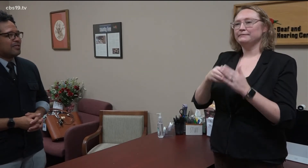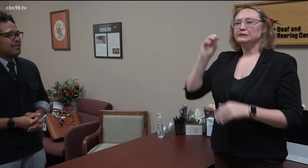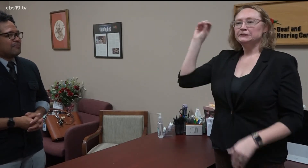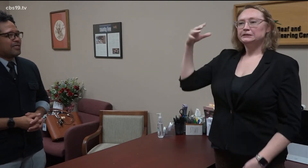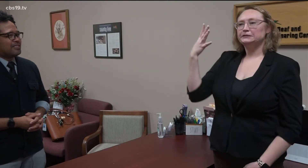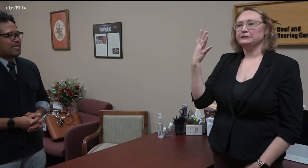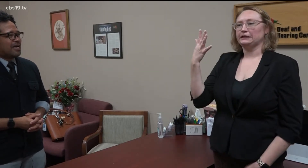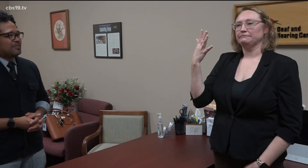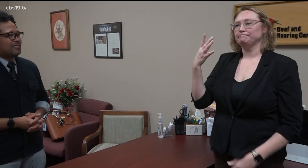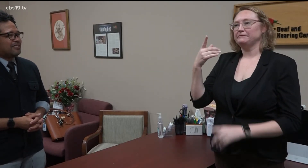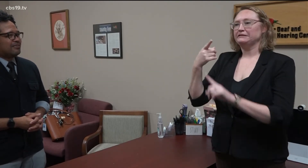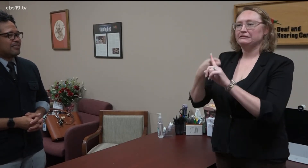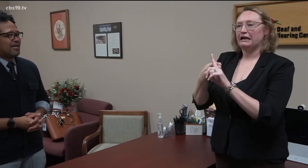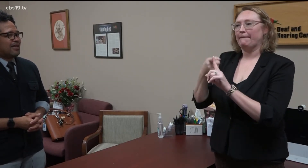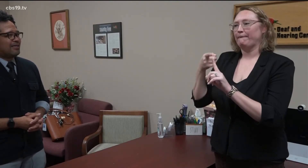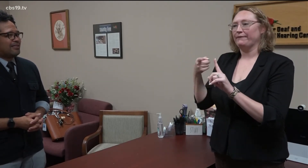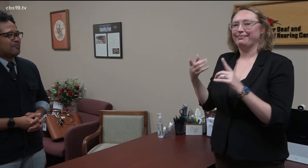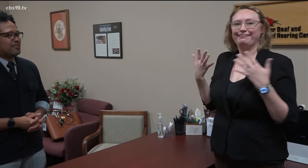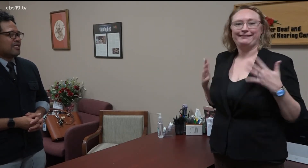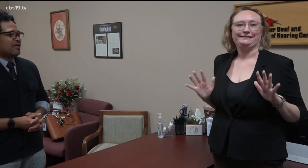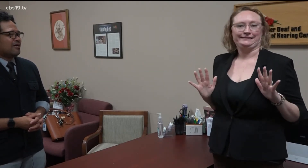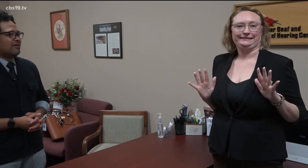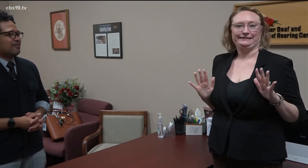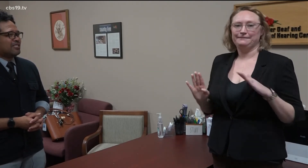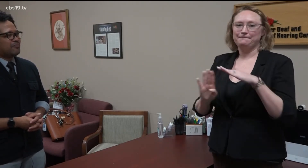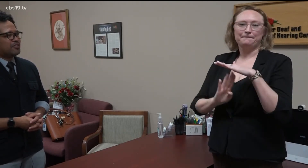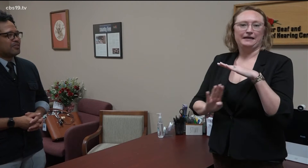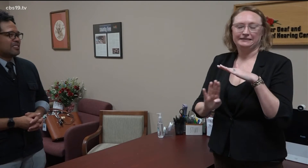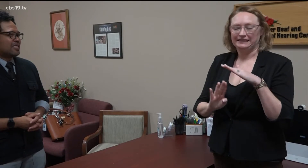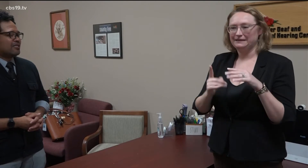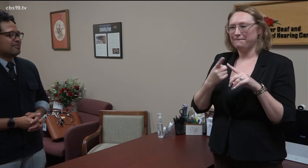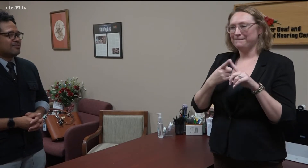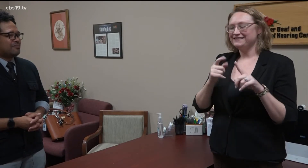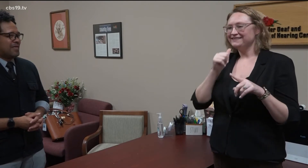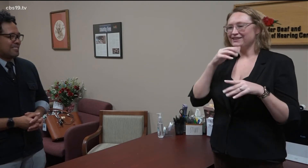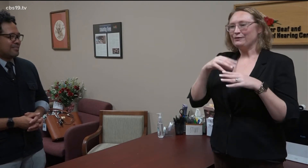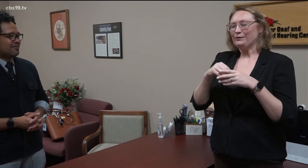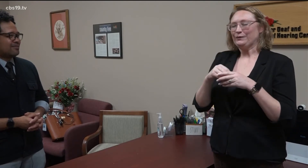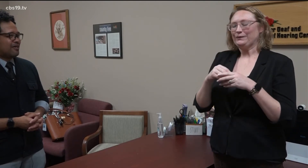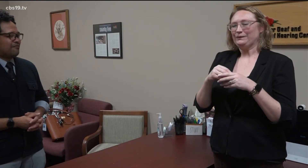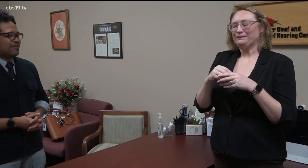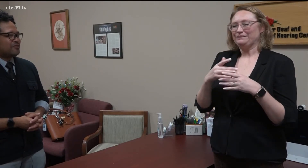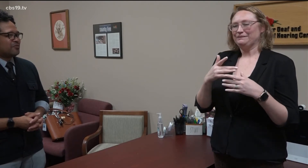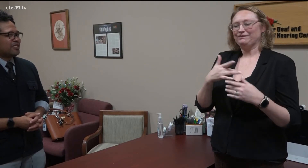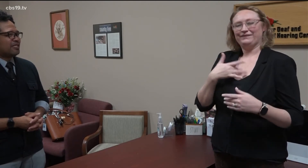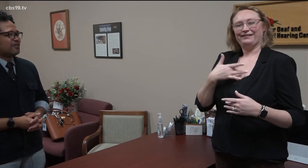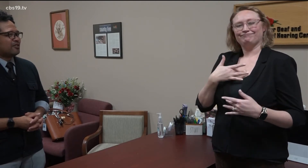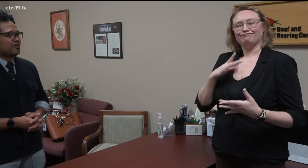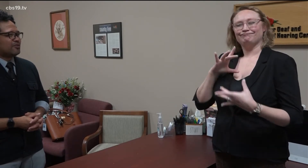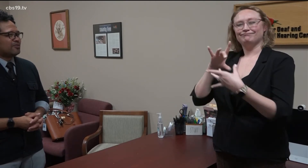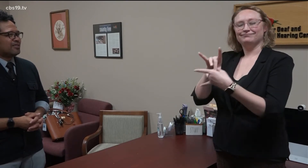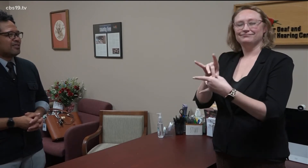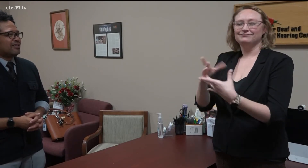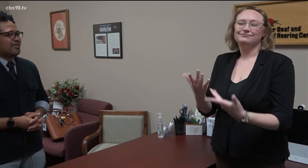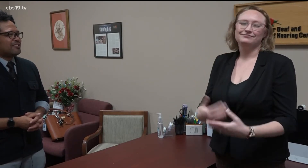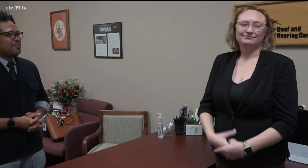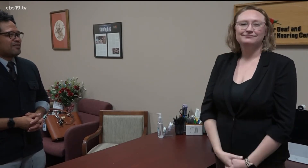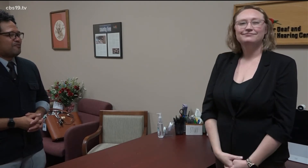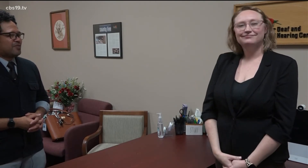time because the caption is like there'll be signing the temperature. Is this just basic stuff? It doesn't really include. It doesn't make us feel